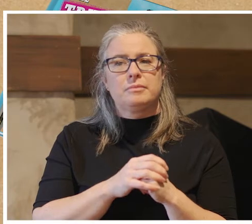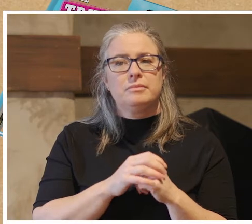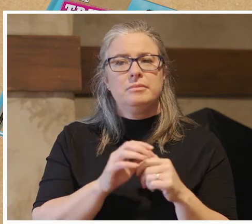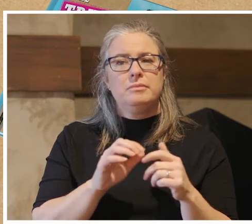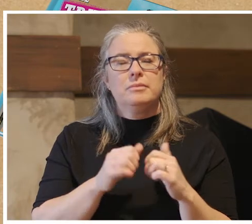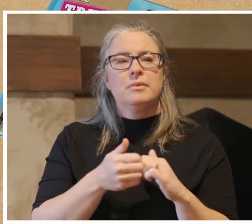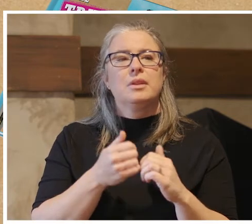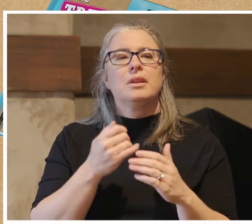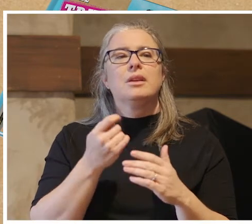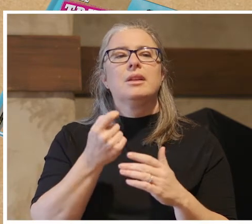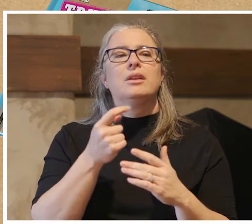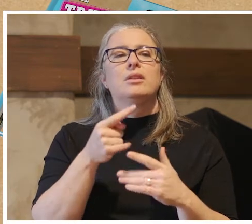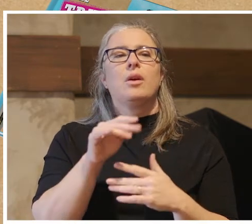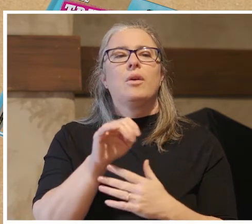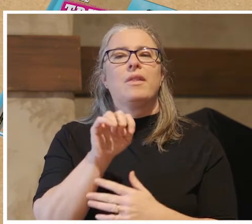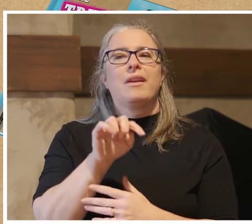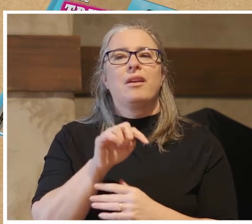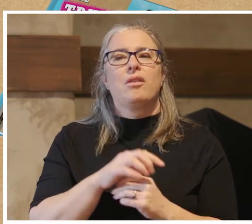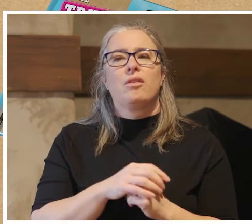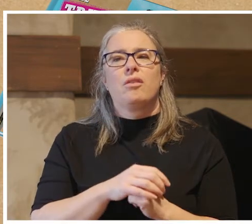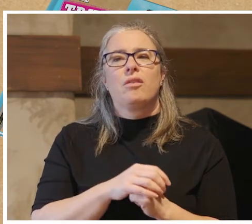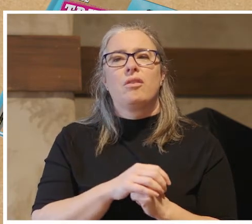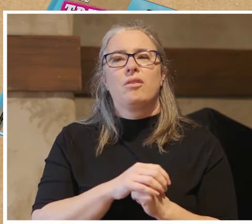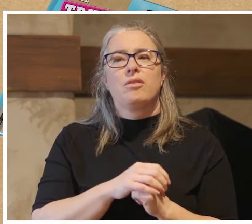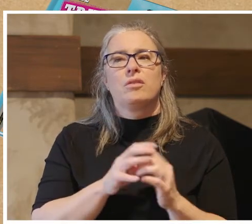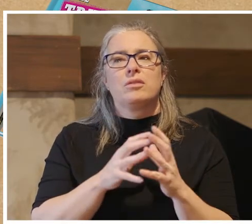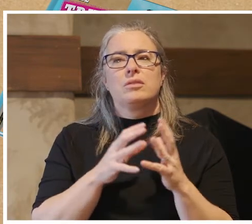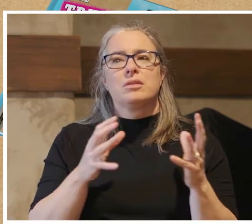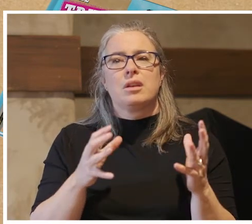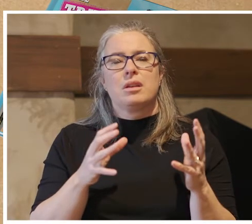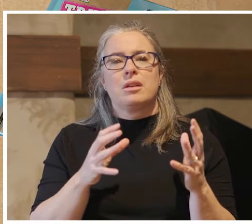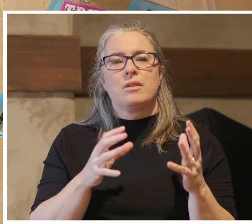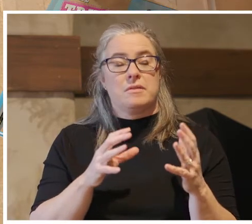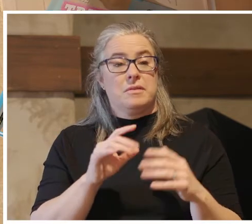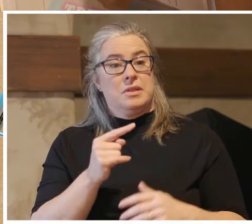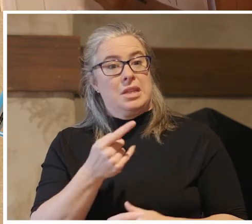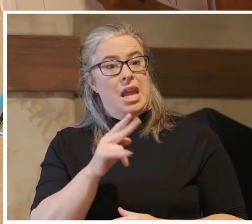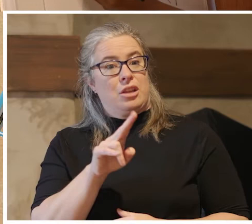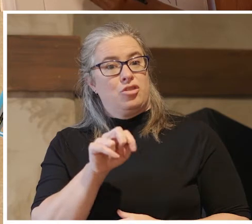And got a little toenail there. And there's a lot of skin texture there too.